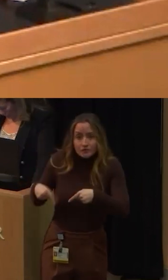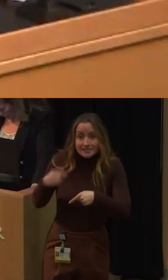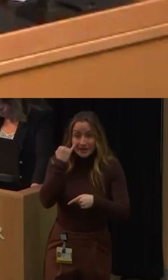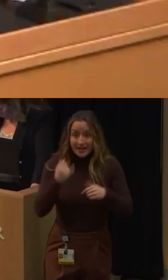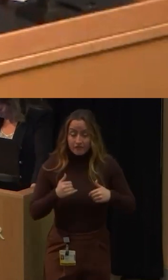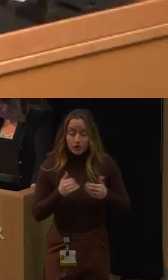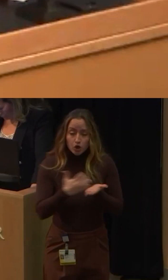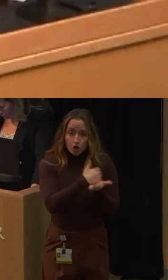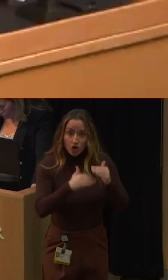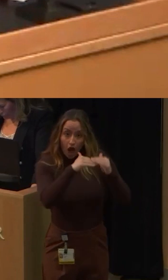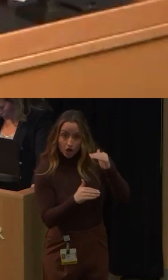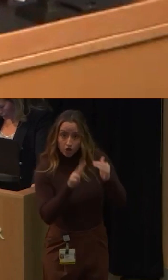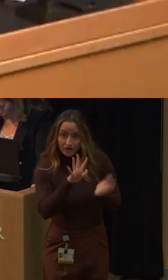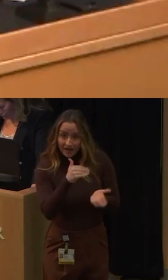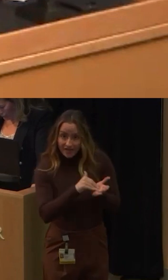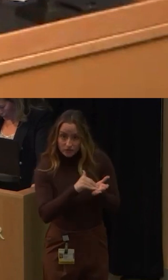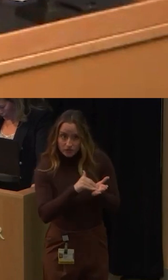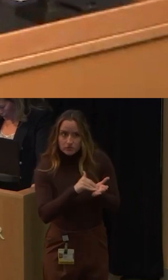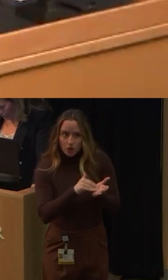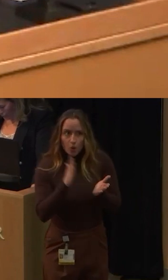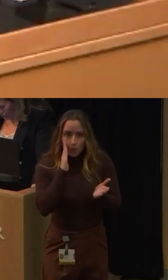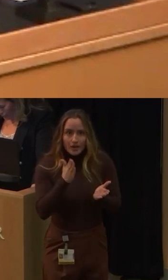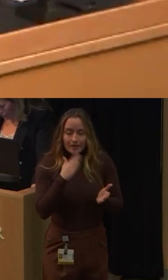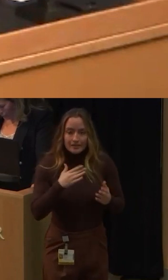what do we do about these disparities? And so, you know,